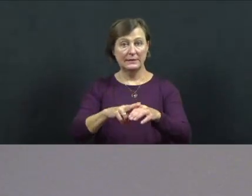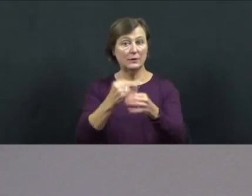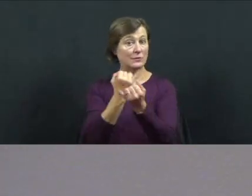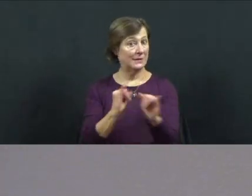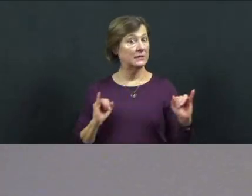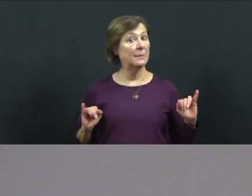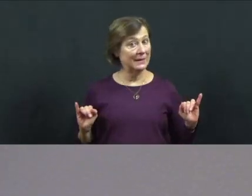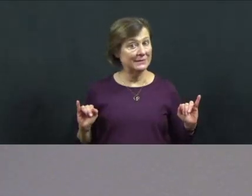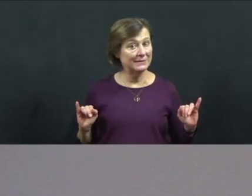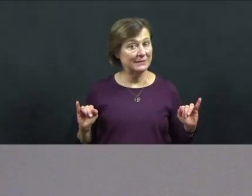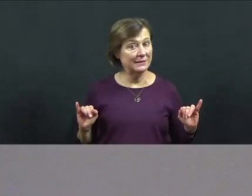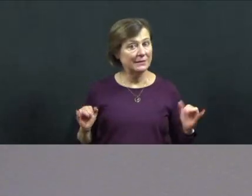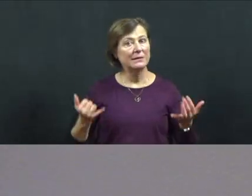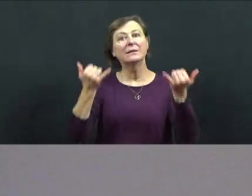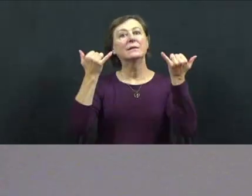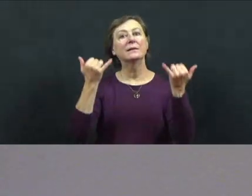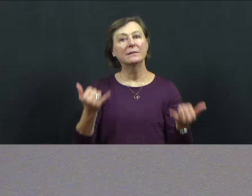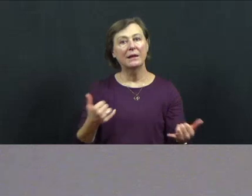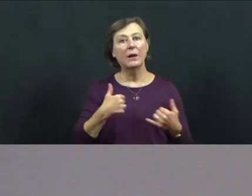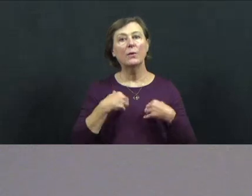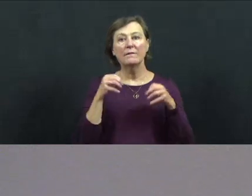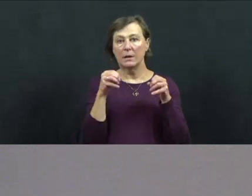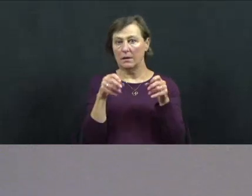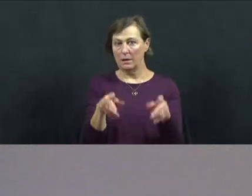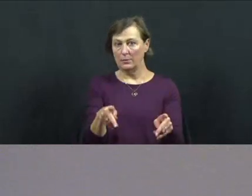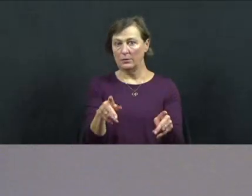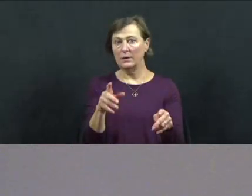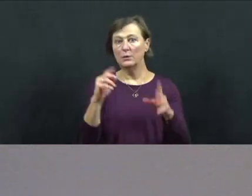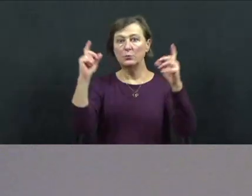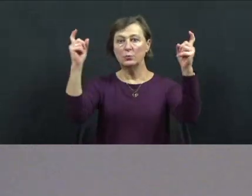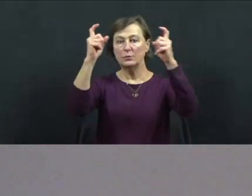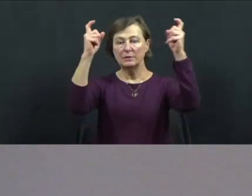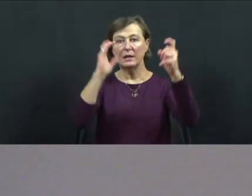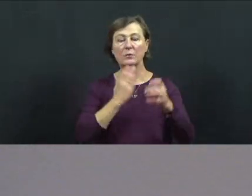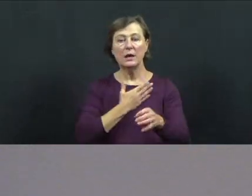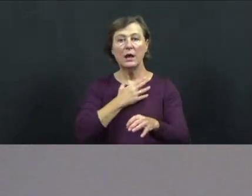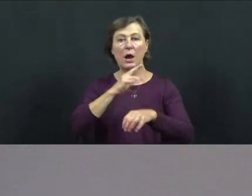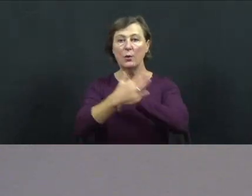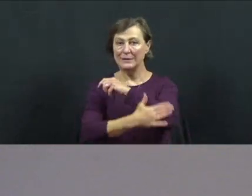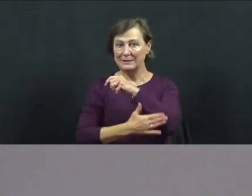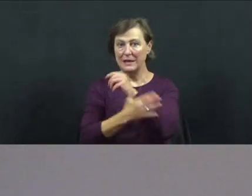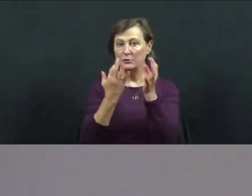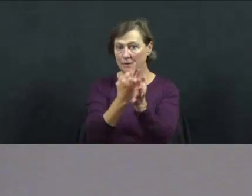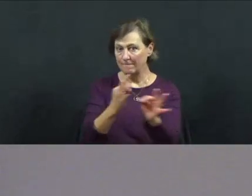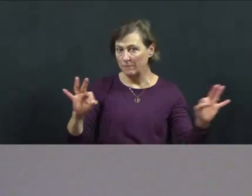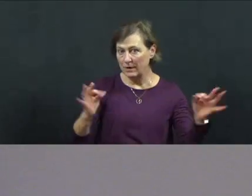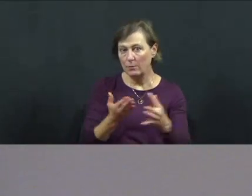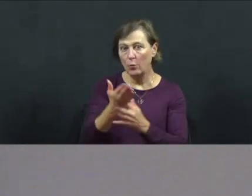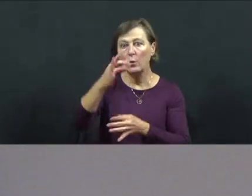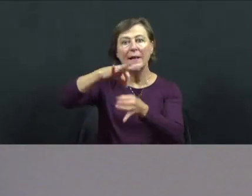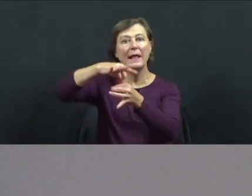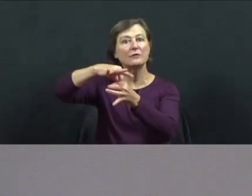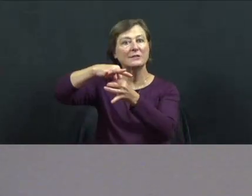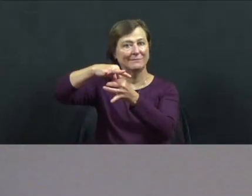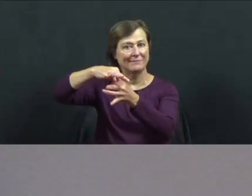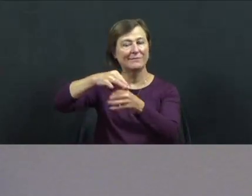now we have the opportunity to celebrate our nation's freedom through election.